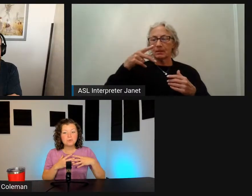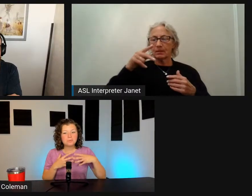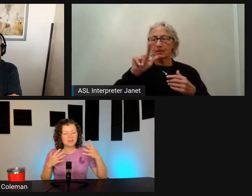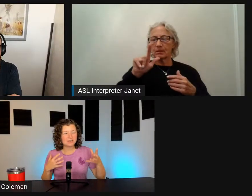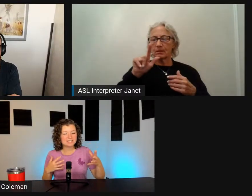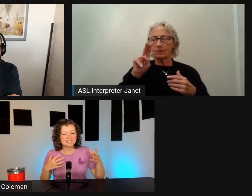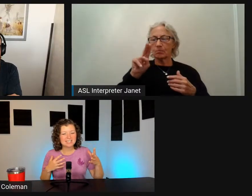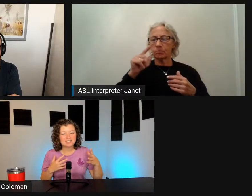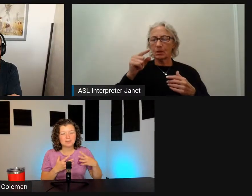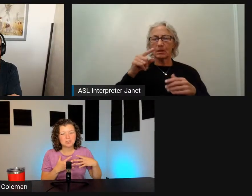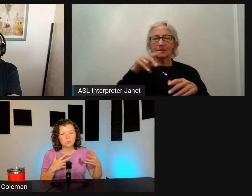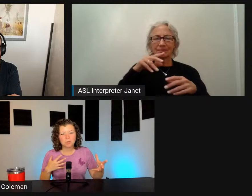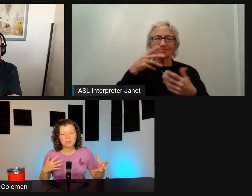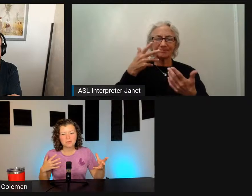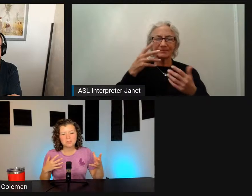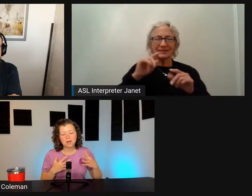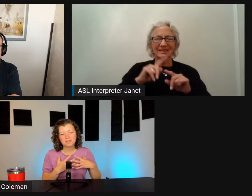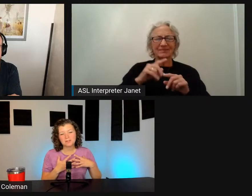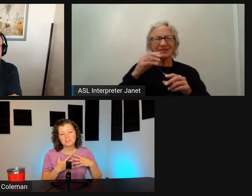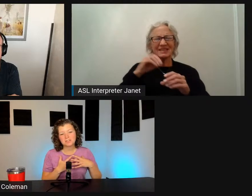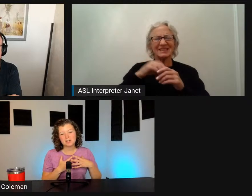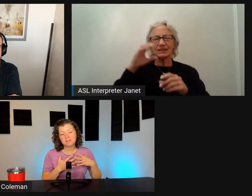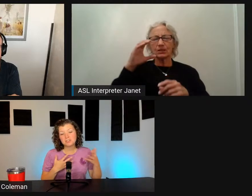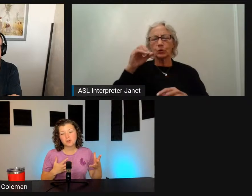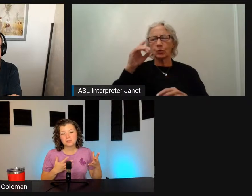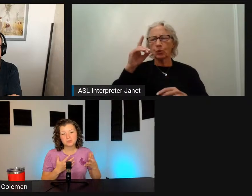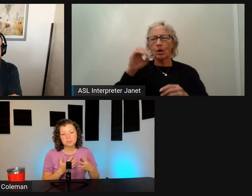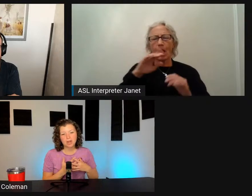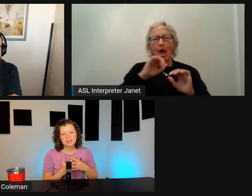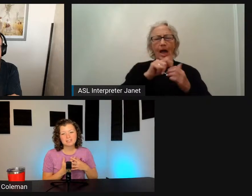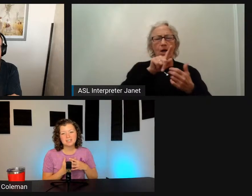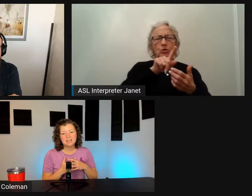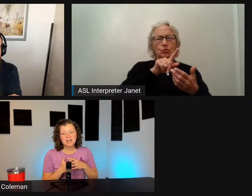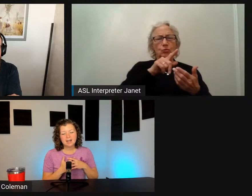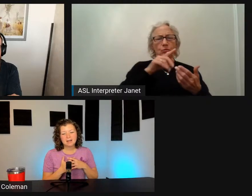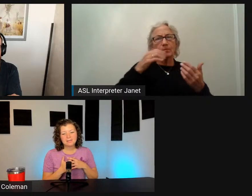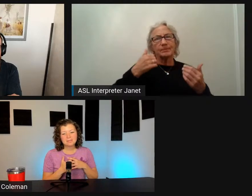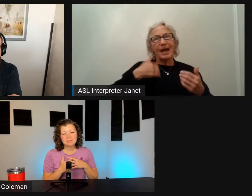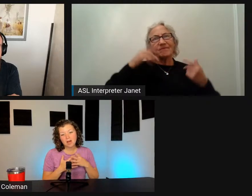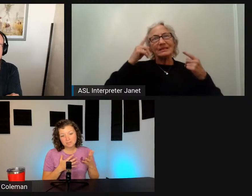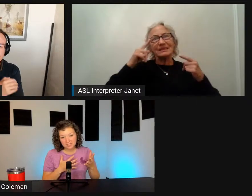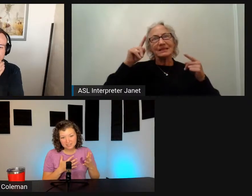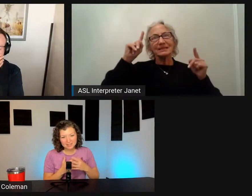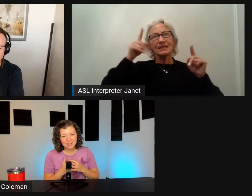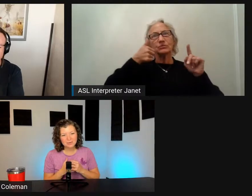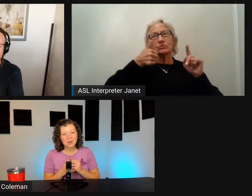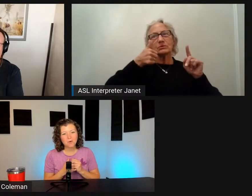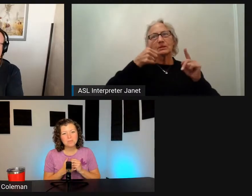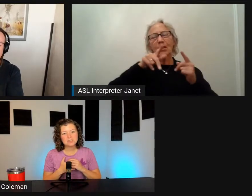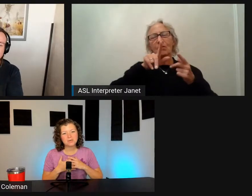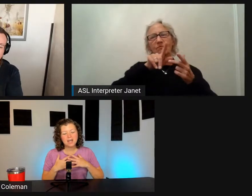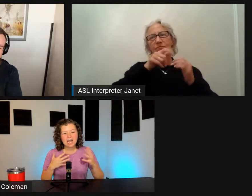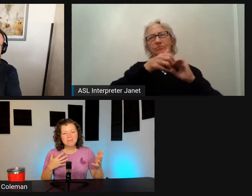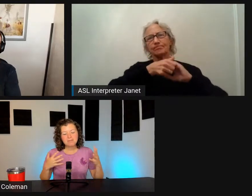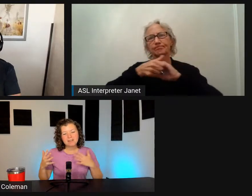≫: Do have recommendations for when you run these scans in the coldest kind of outside of your call -- outside have you found it successful to work with